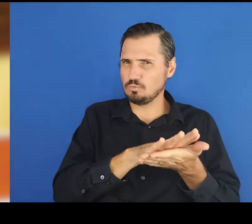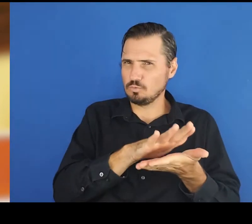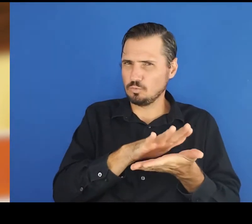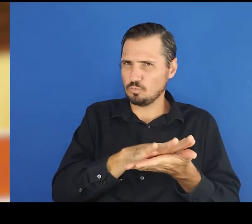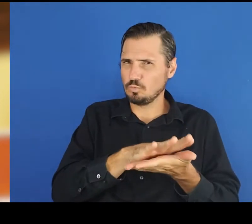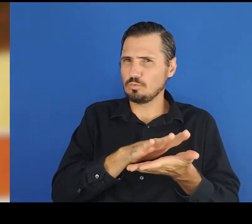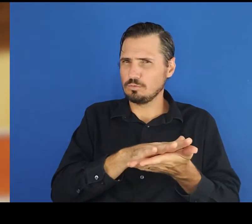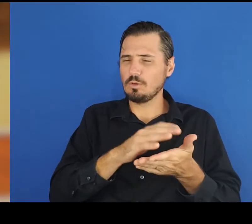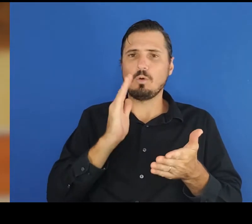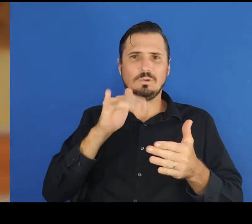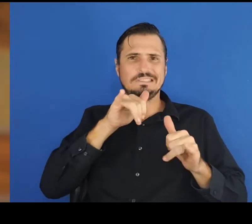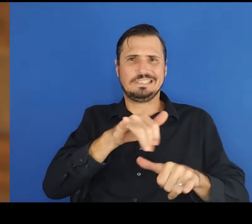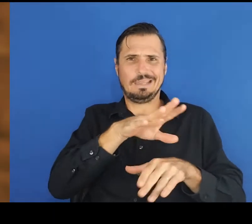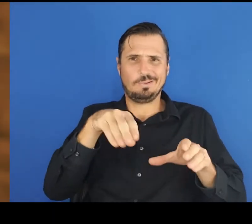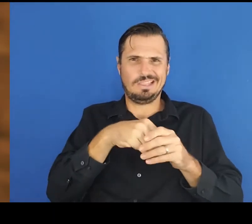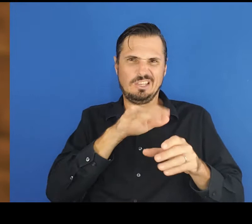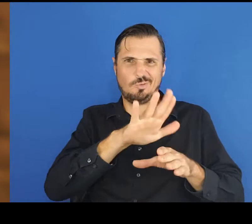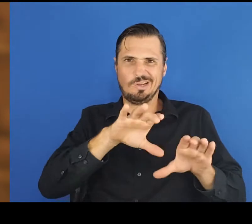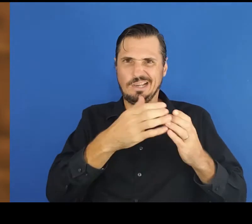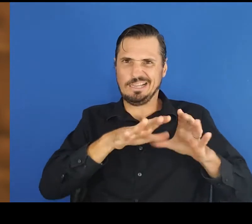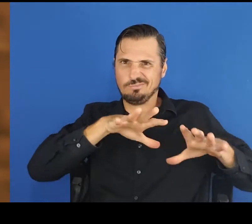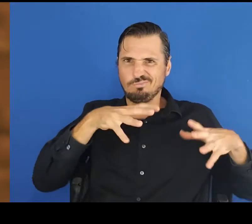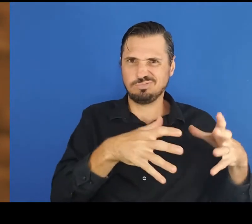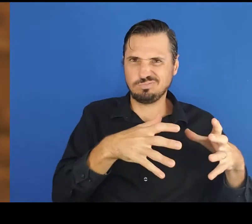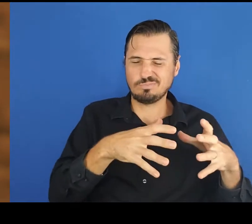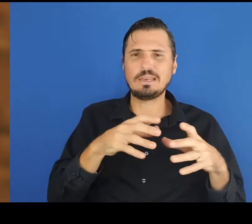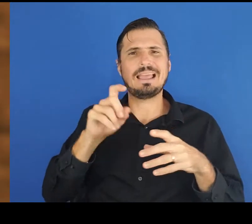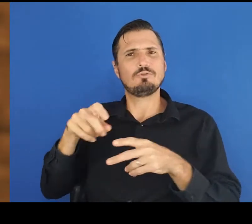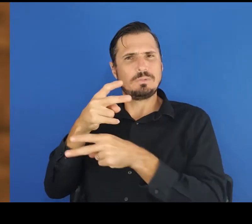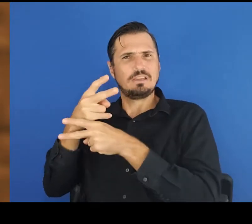mitigating measures are still requirements of all schools.